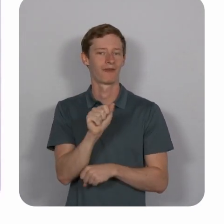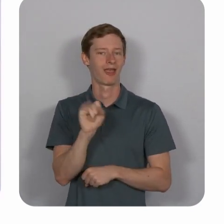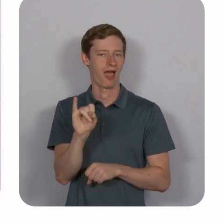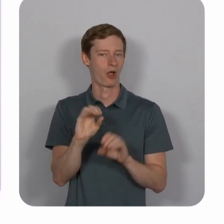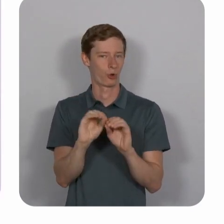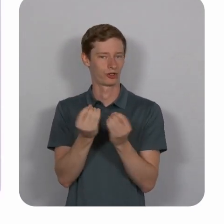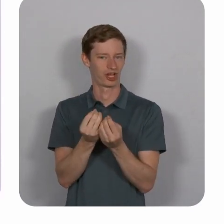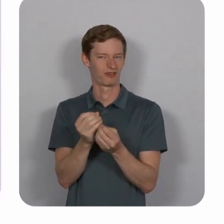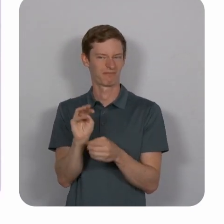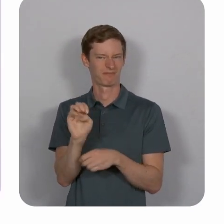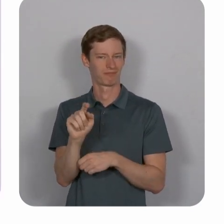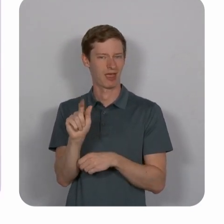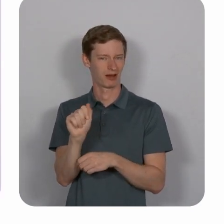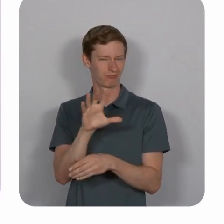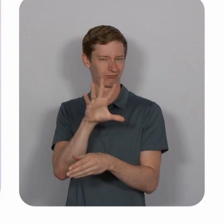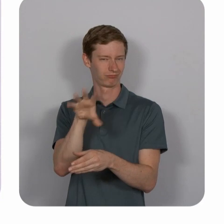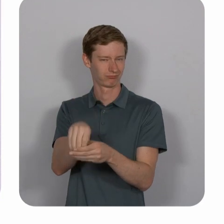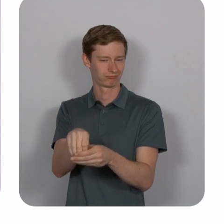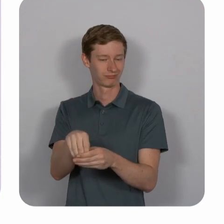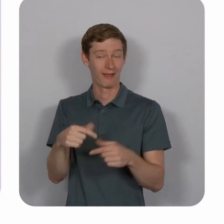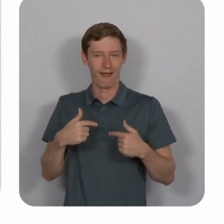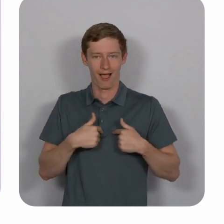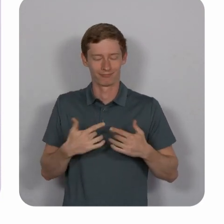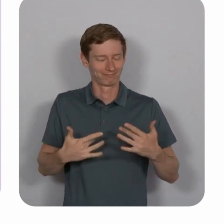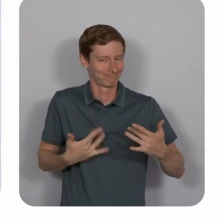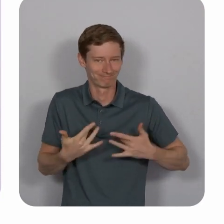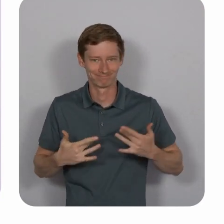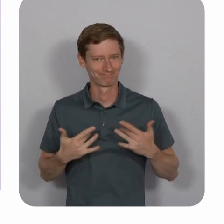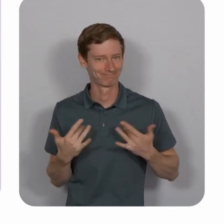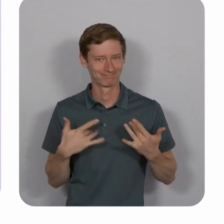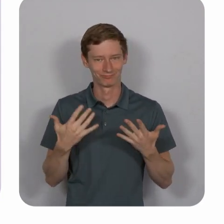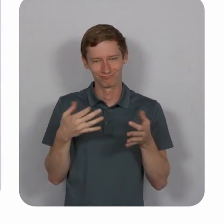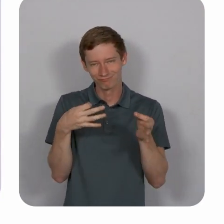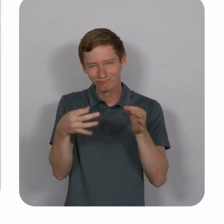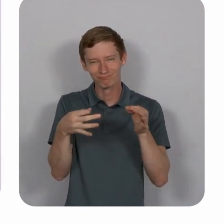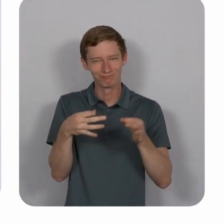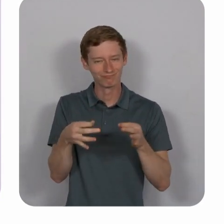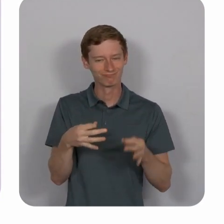I'm very excited to walk you through the journey of